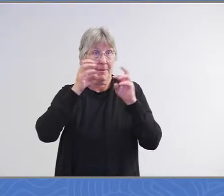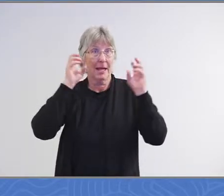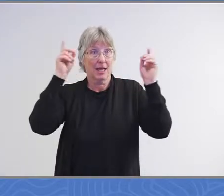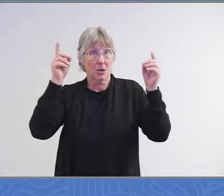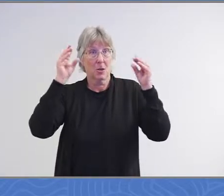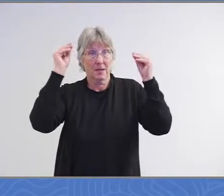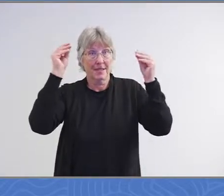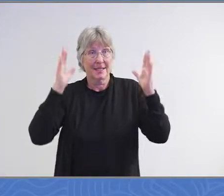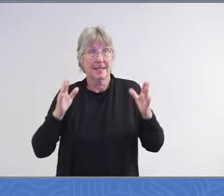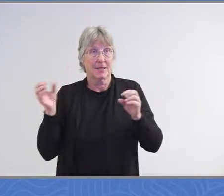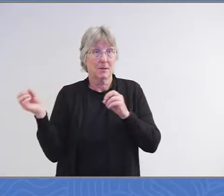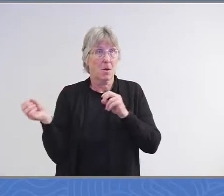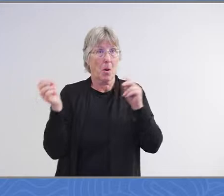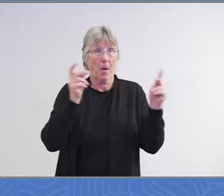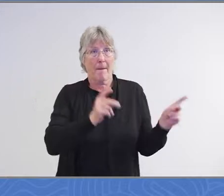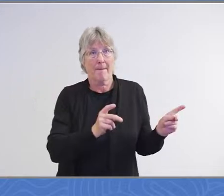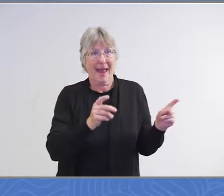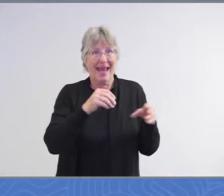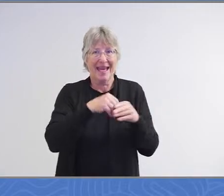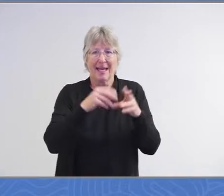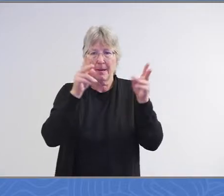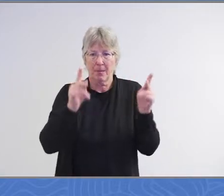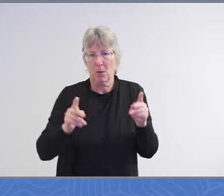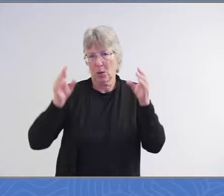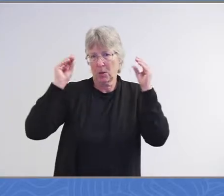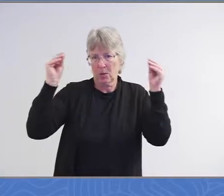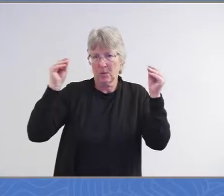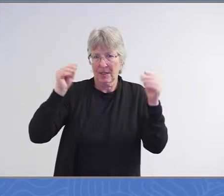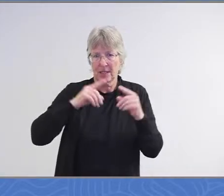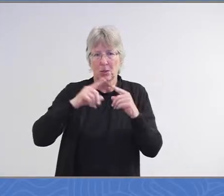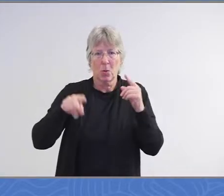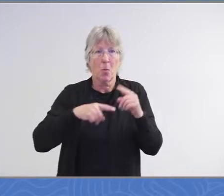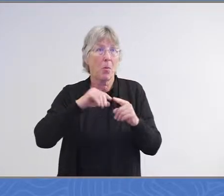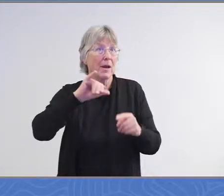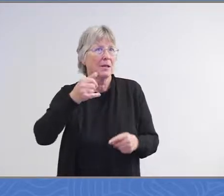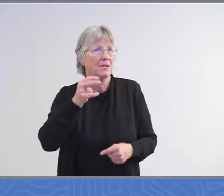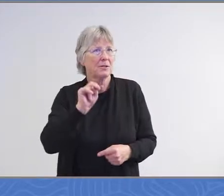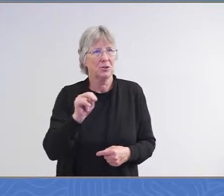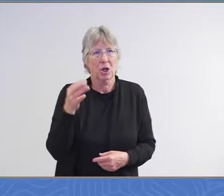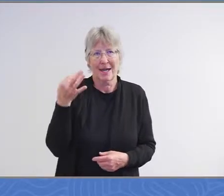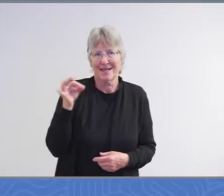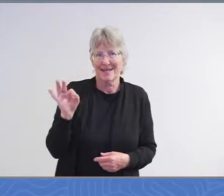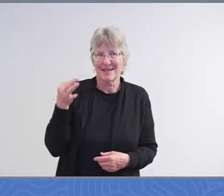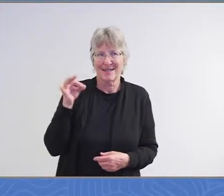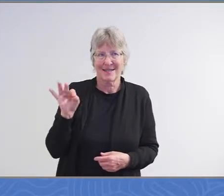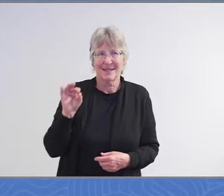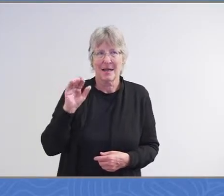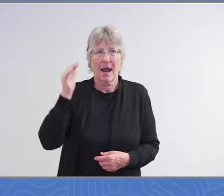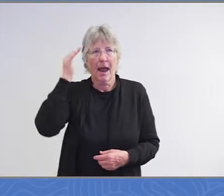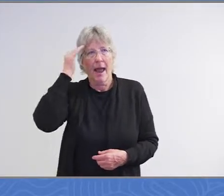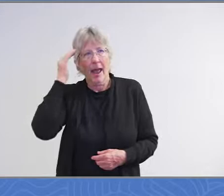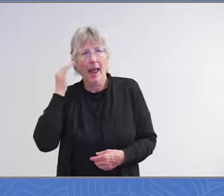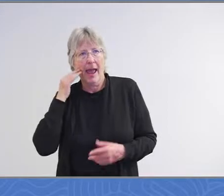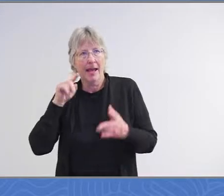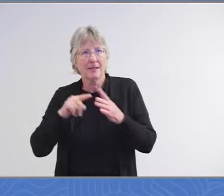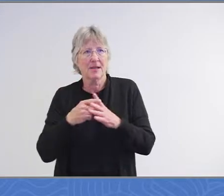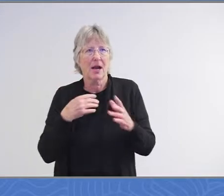will be returning to in-person teaching on January 19th in the head start and CDC programs.